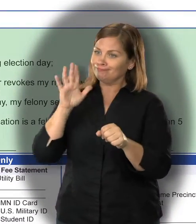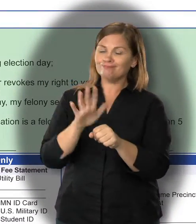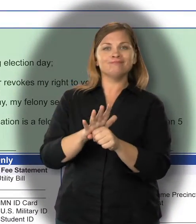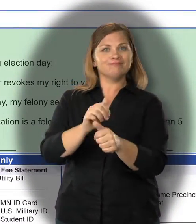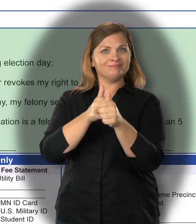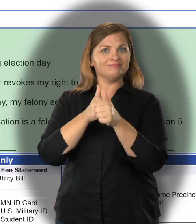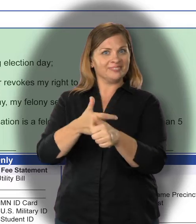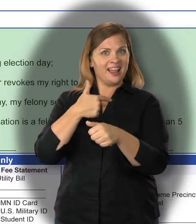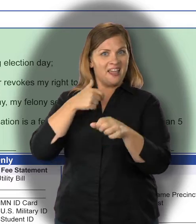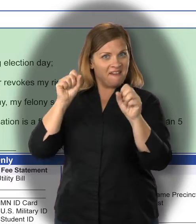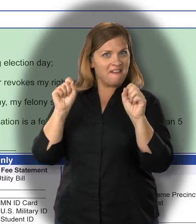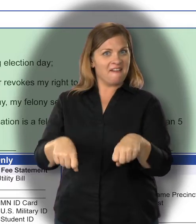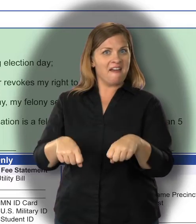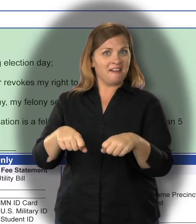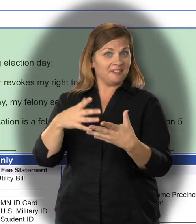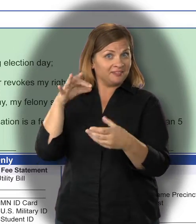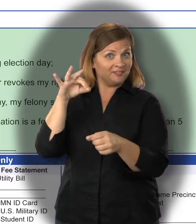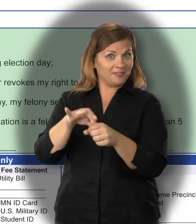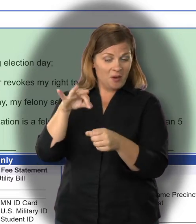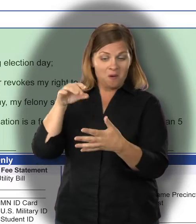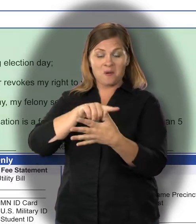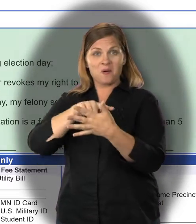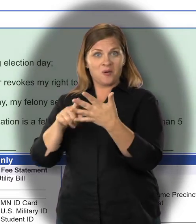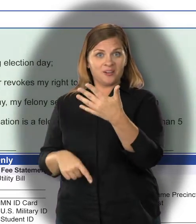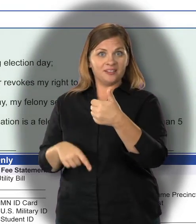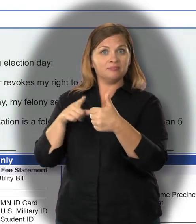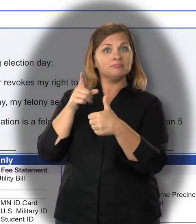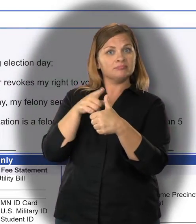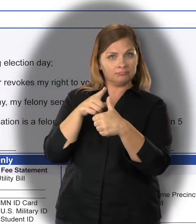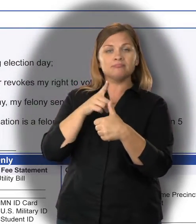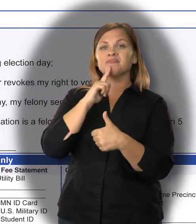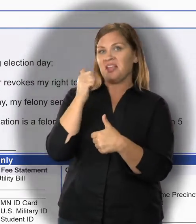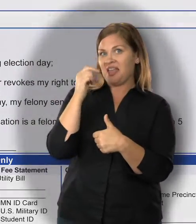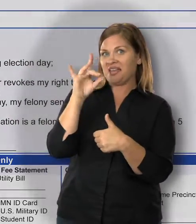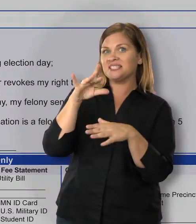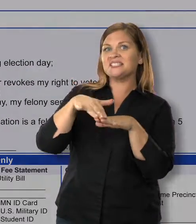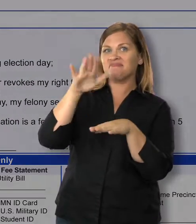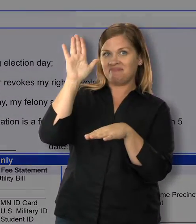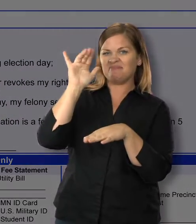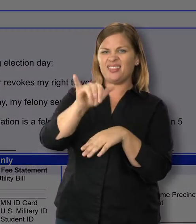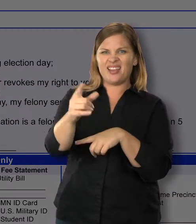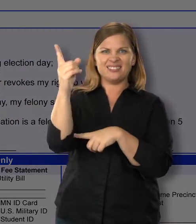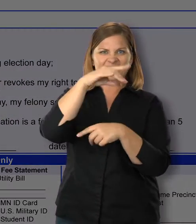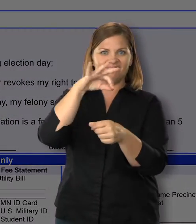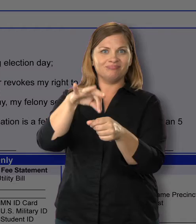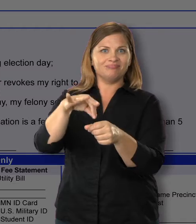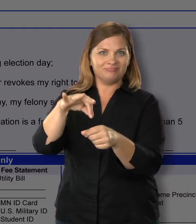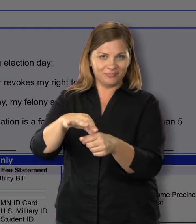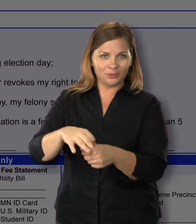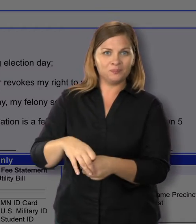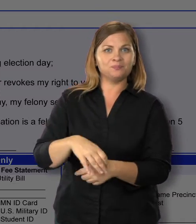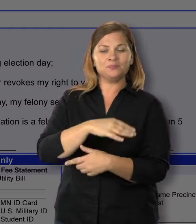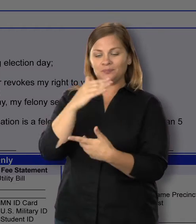that you meet all of the state's voting eligibility criteria. Be sure to read each statement carefully.